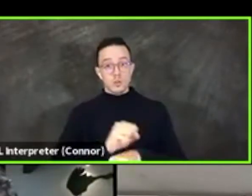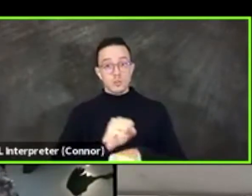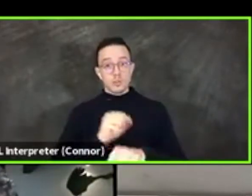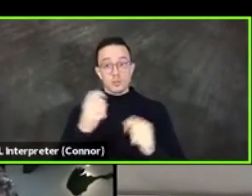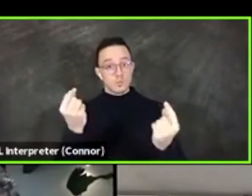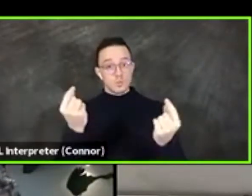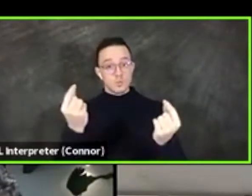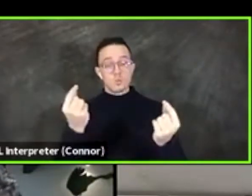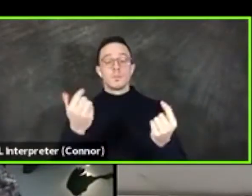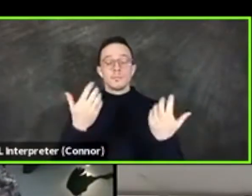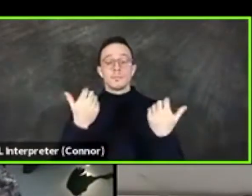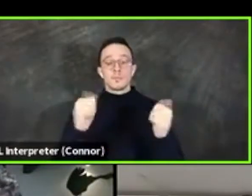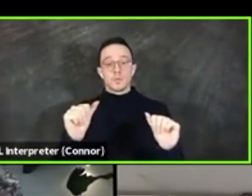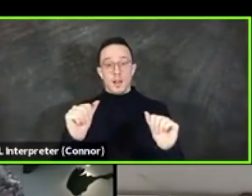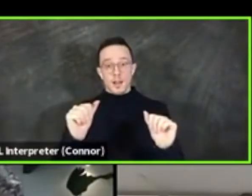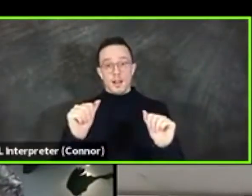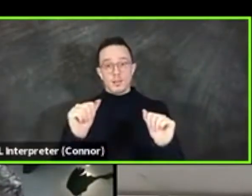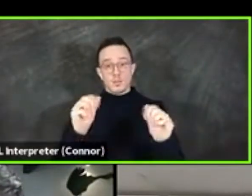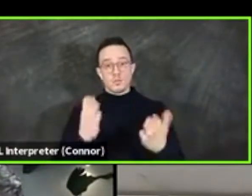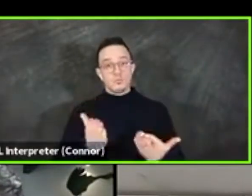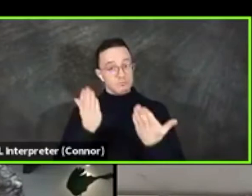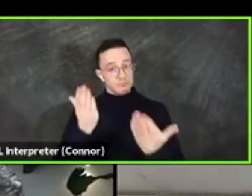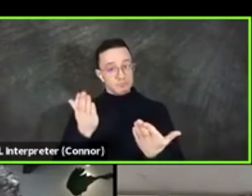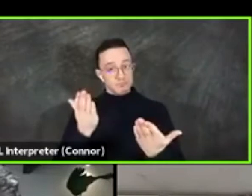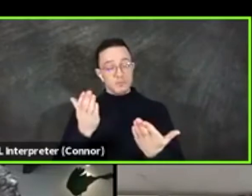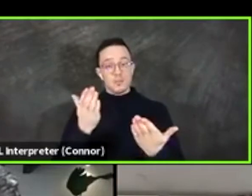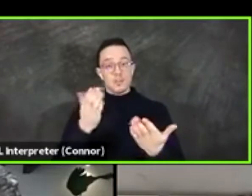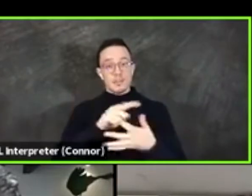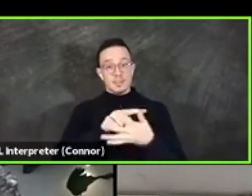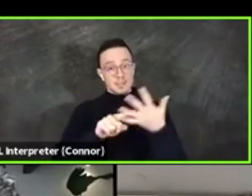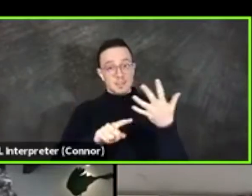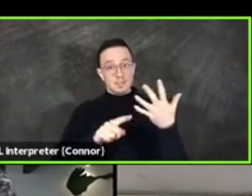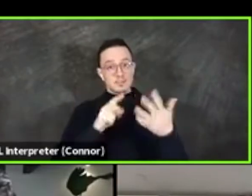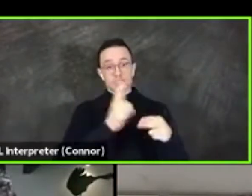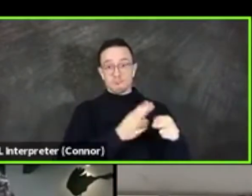IS TO PROPOSE THOSE AS PROBLEMATICS, TO SEE THE POSSIBILITY